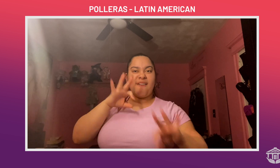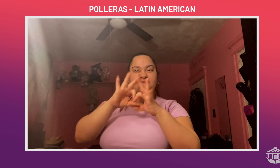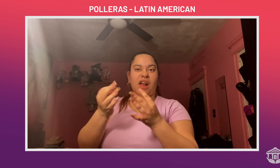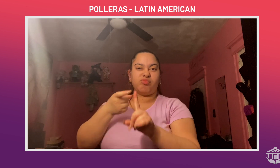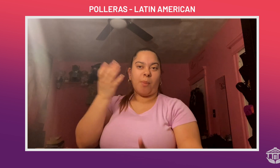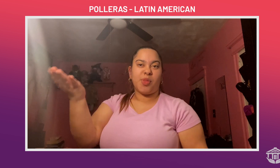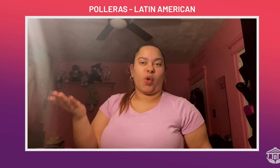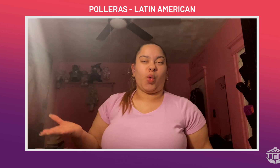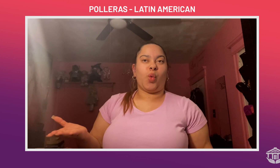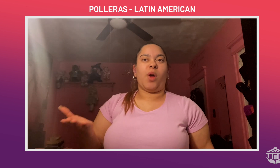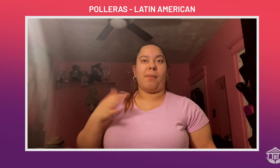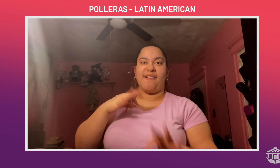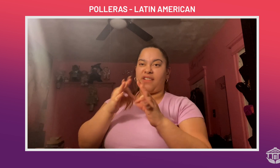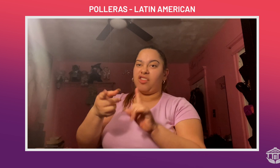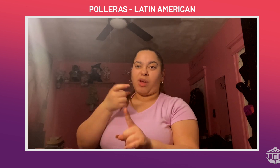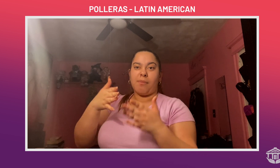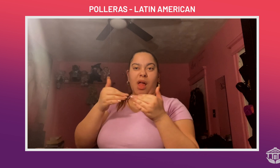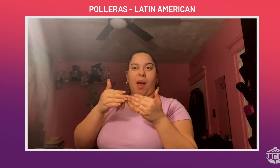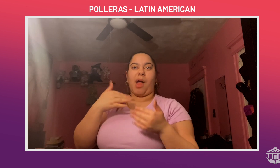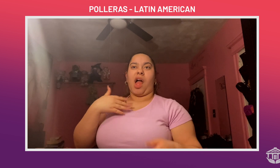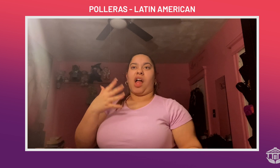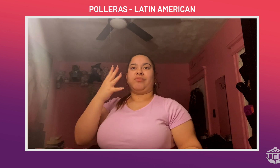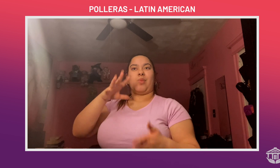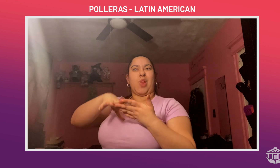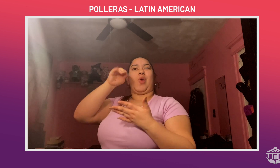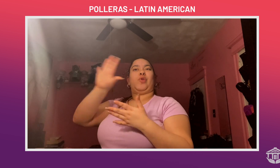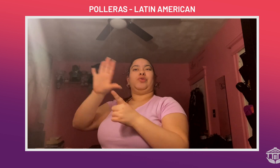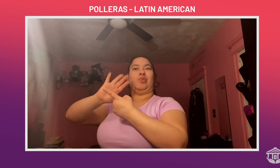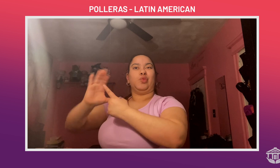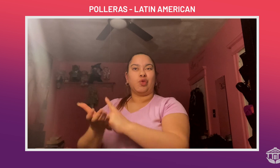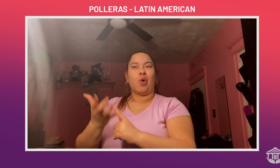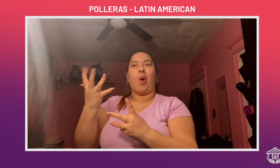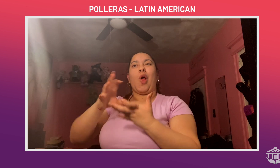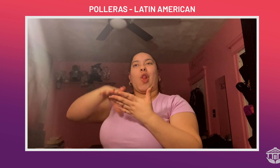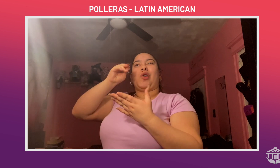is from. Having ties to Panama means I want to learn more about the culture and traditions there.